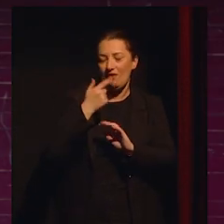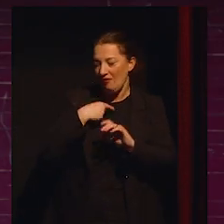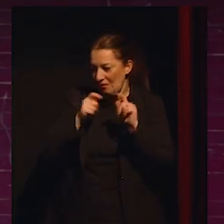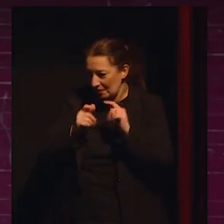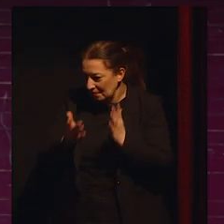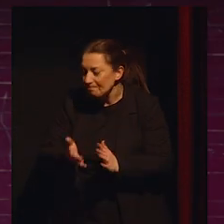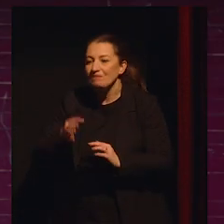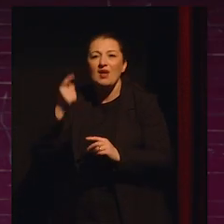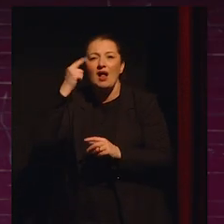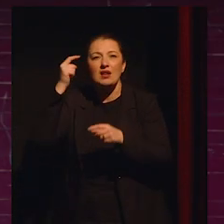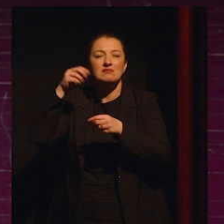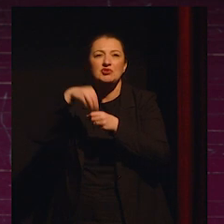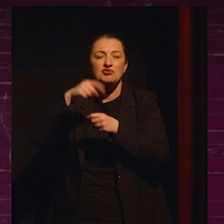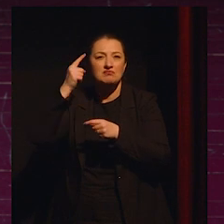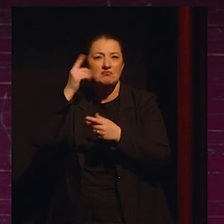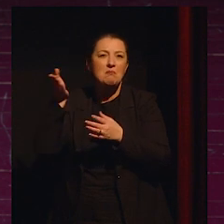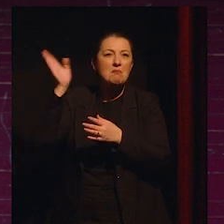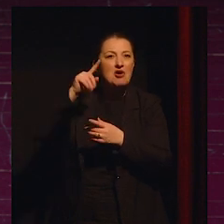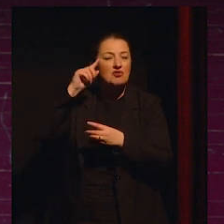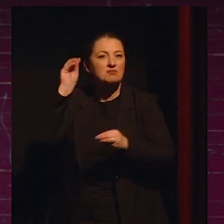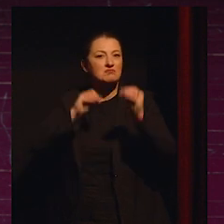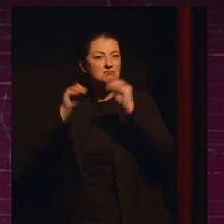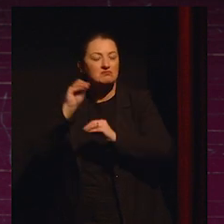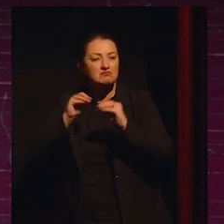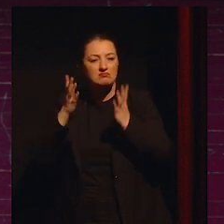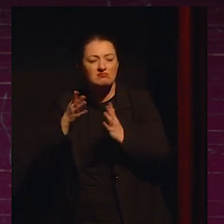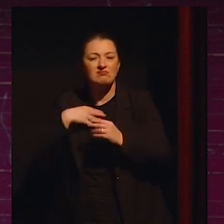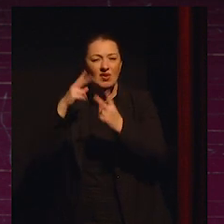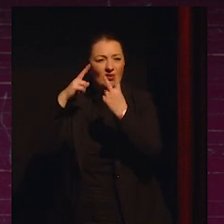Without being aware, I’d developed lots of strategies to be invisible.